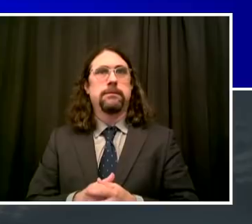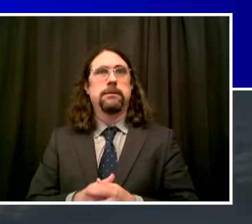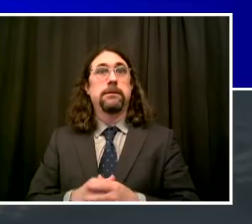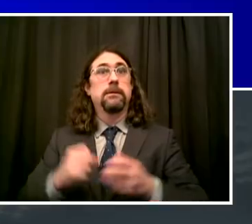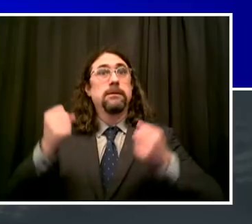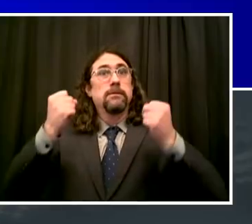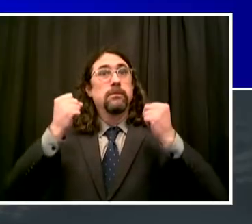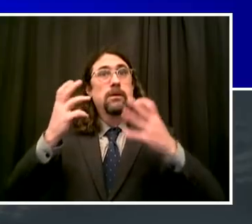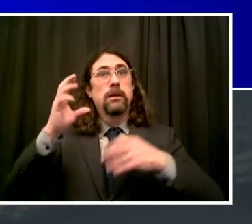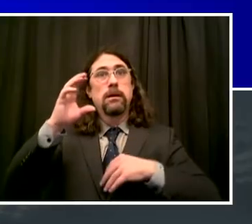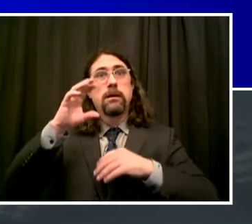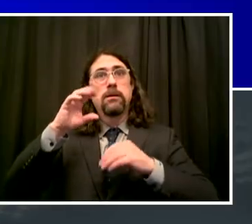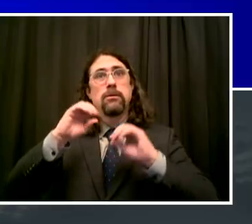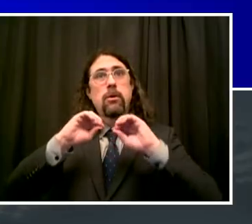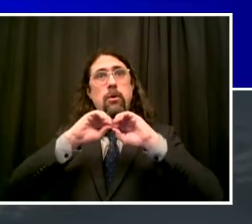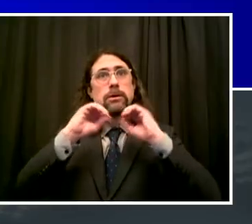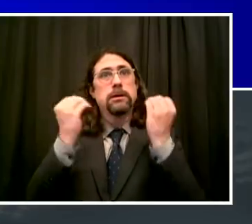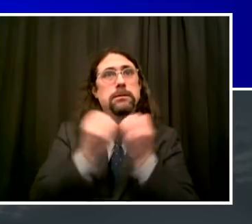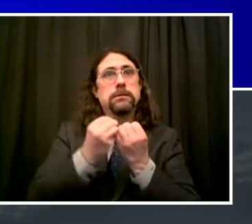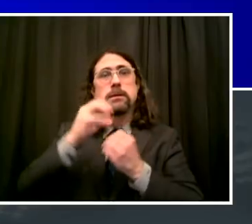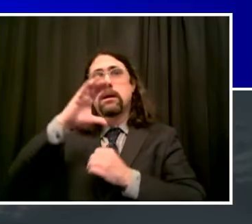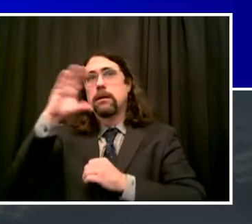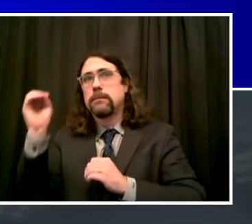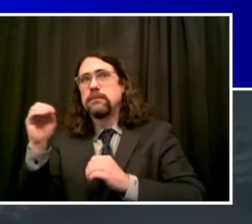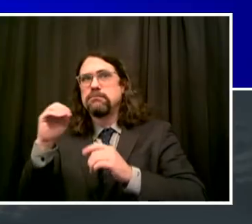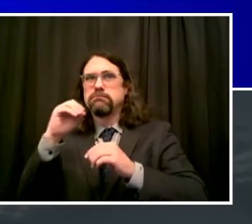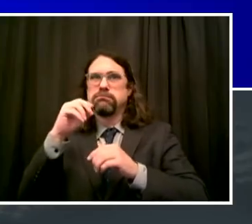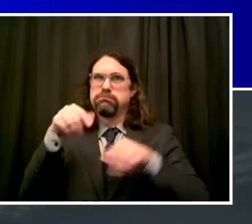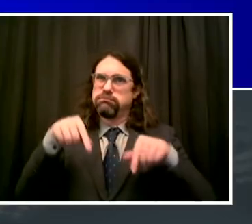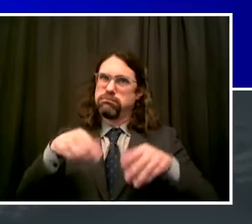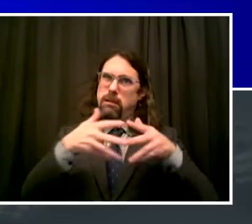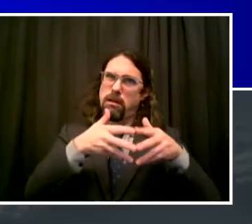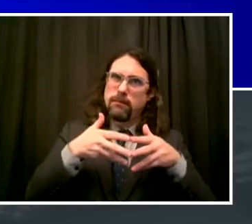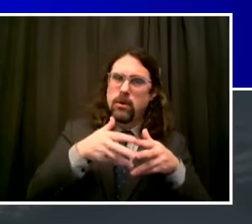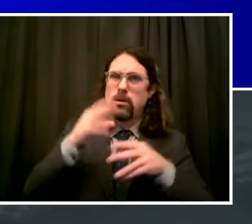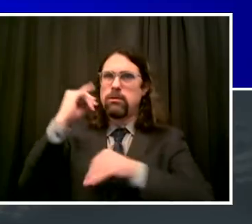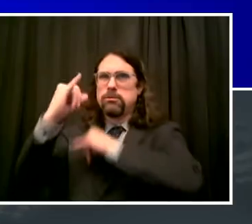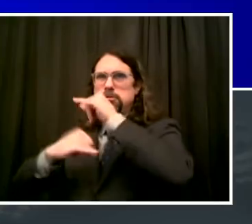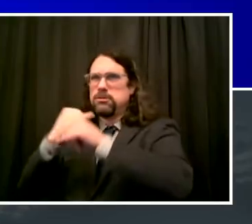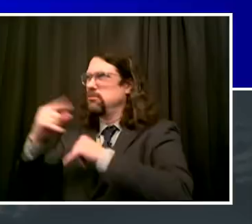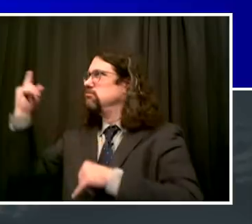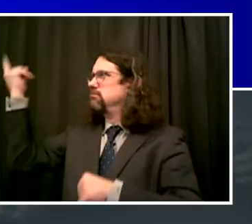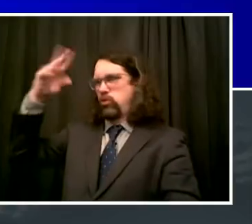THE WORLD OF PHILANTHROPIC